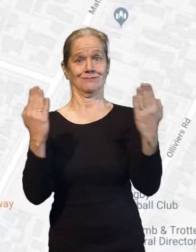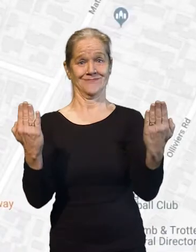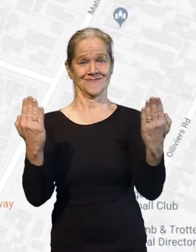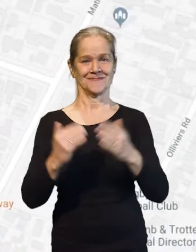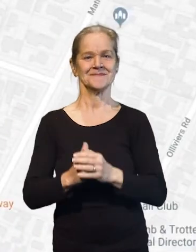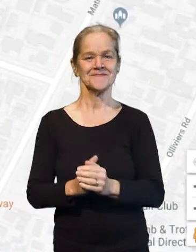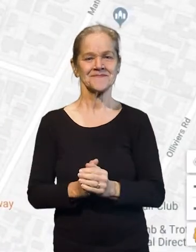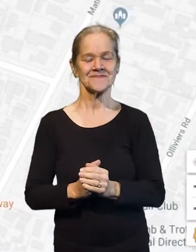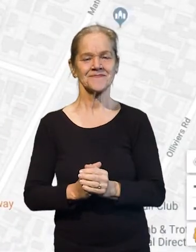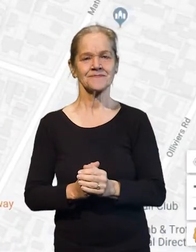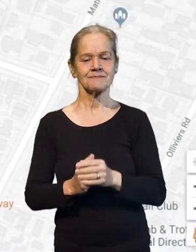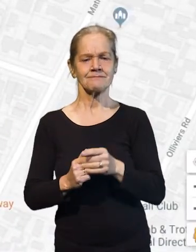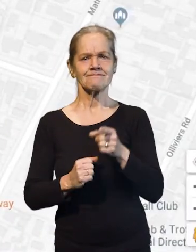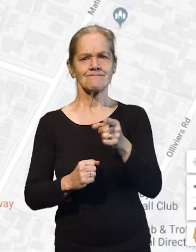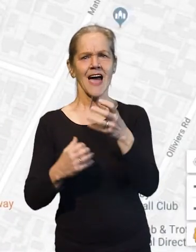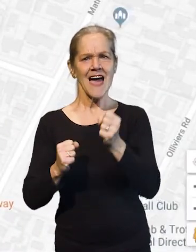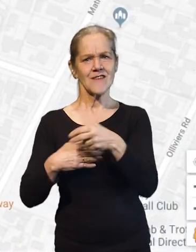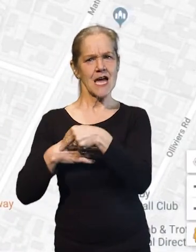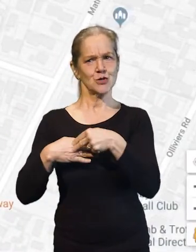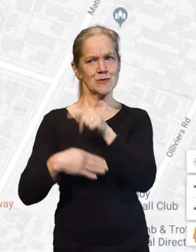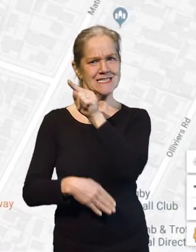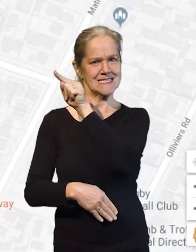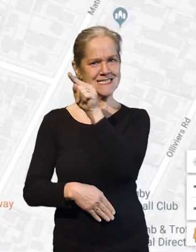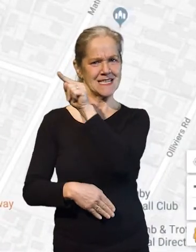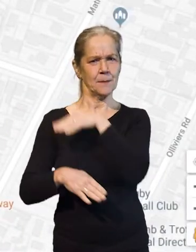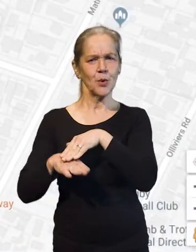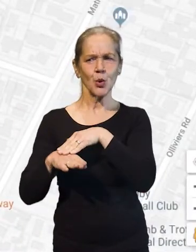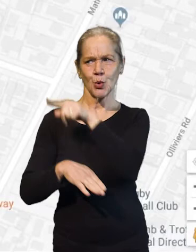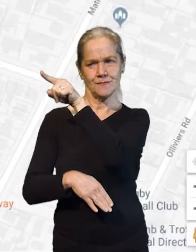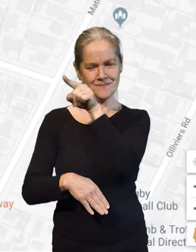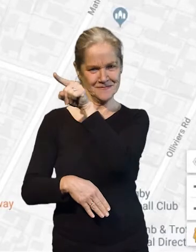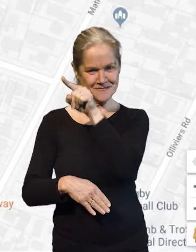Then what you want to do is type in your starting address, possibly your home address.